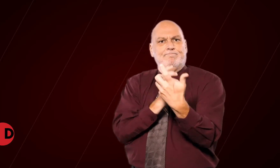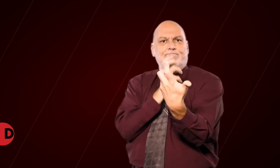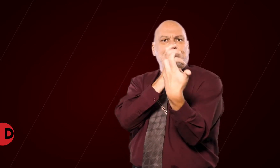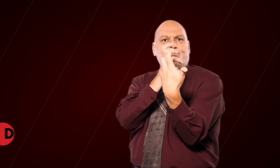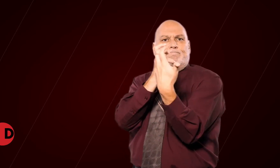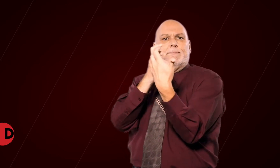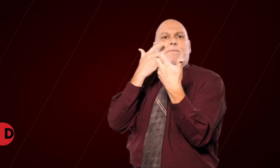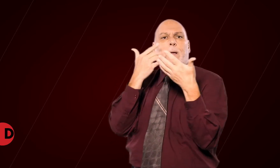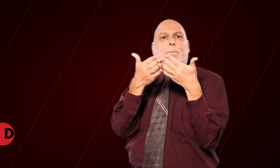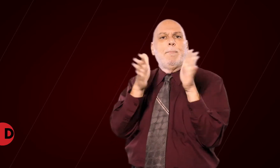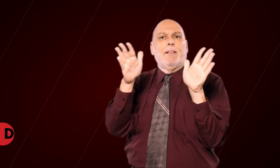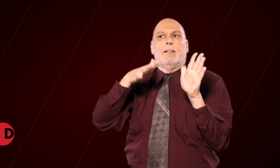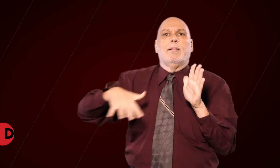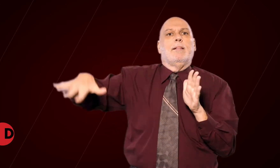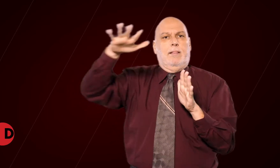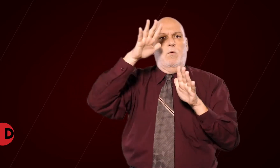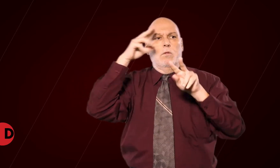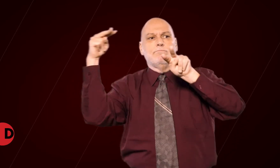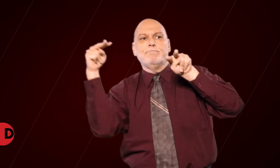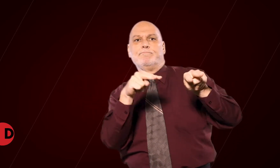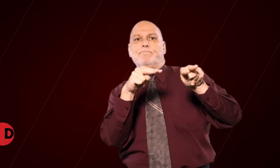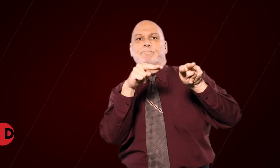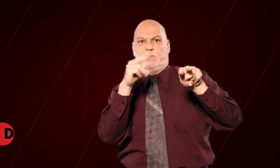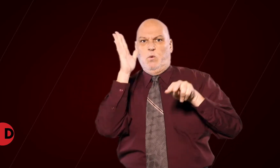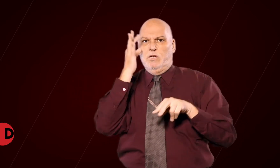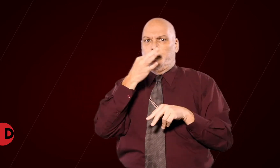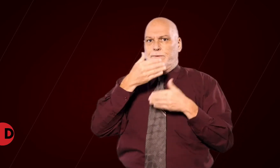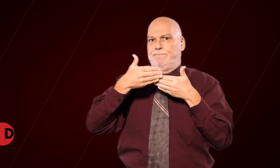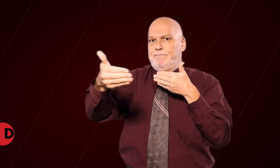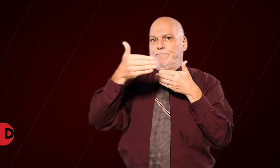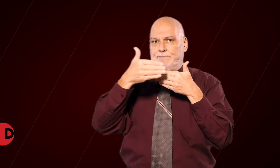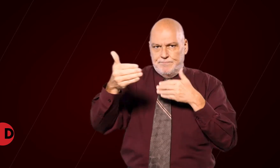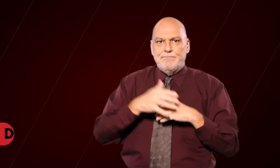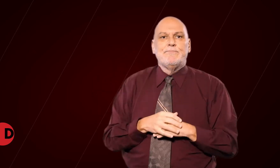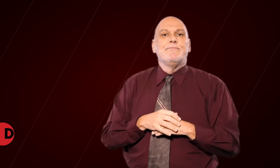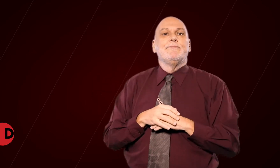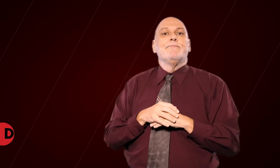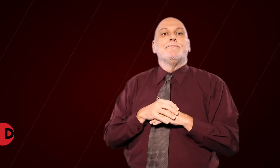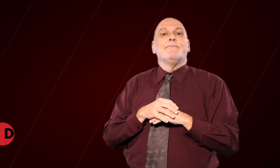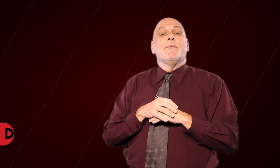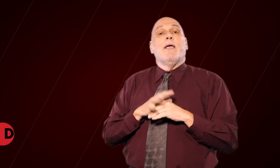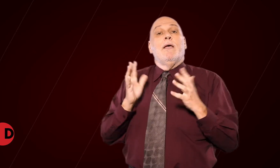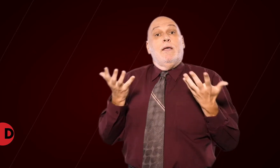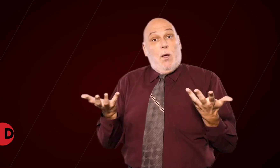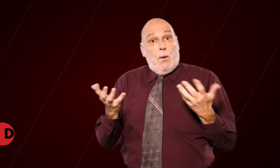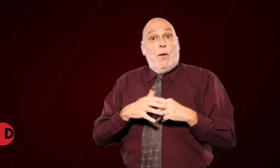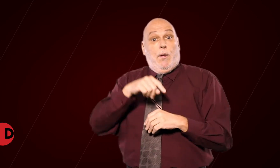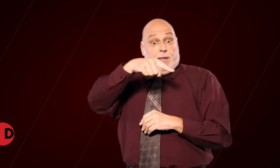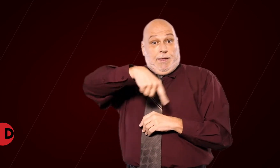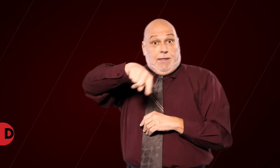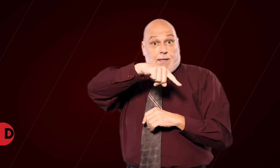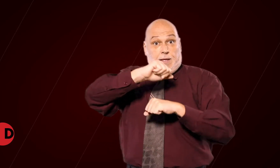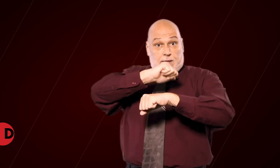information would be developed and publicly available,